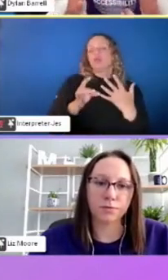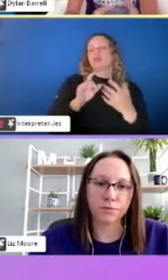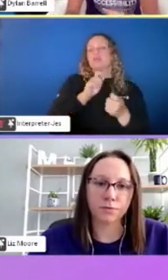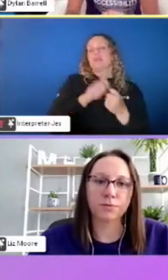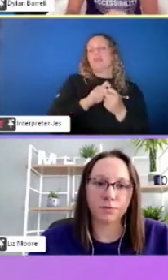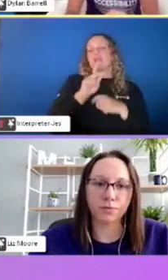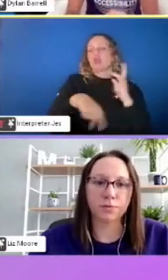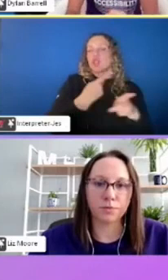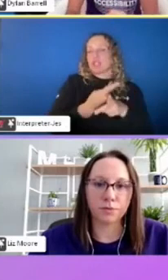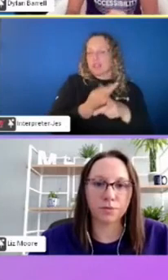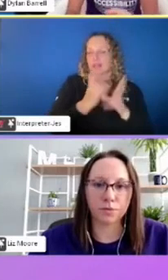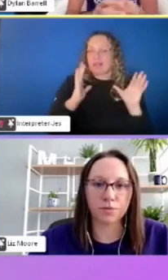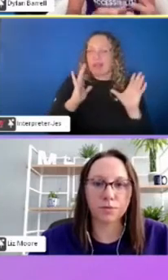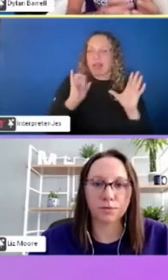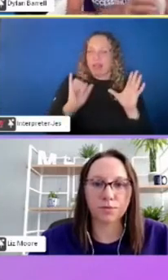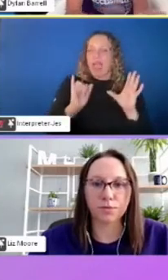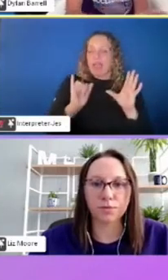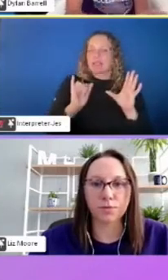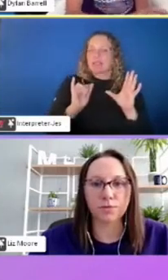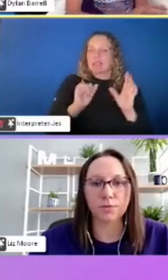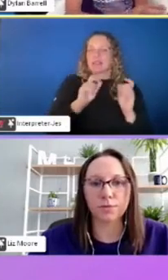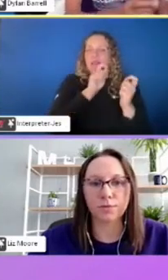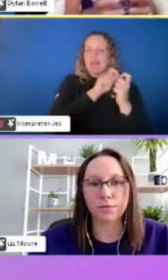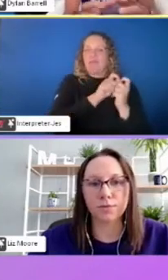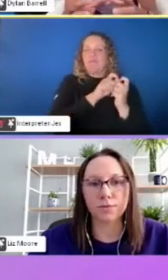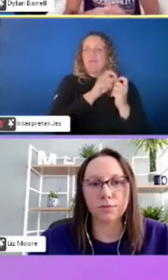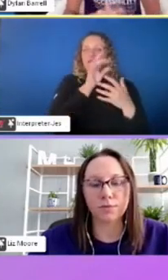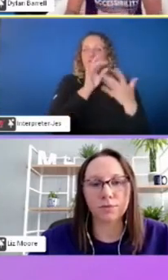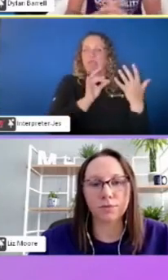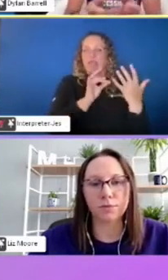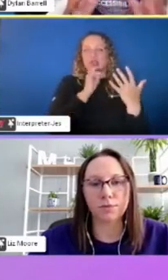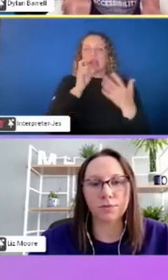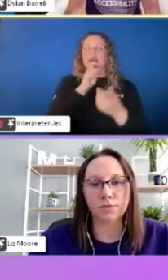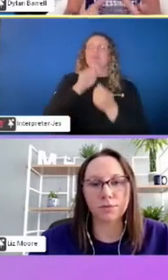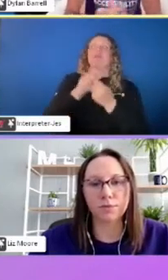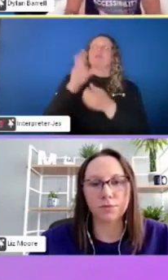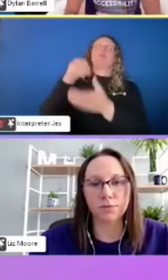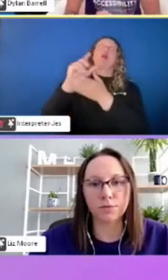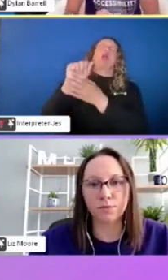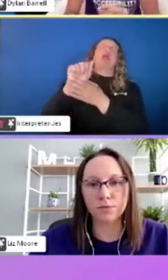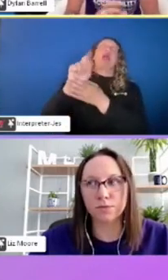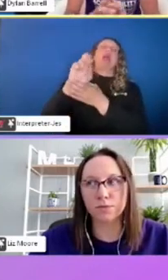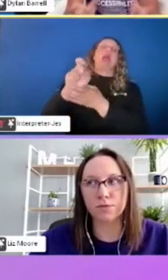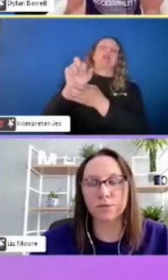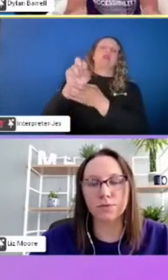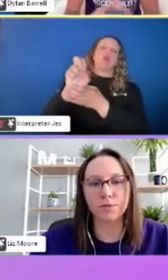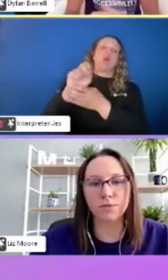But that's a feature that is not technically part of axe-core but we've built on top of axe-core.